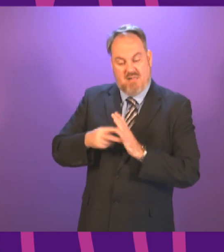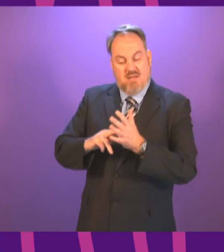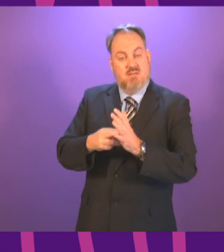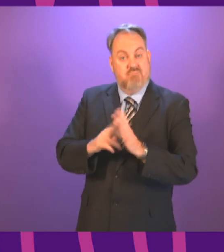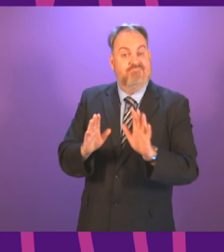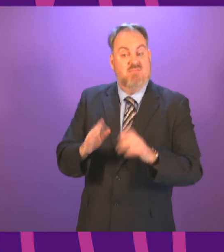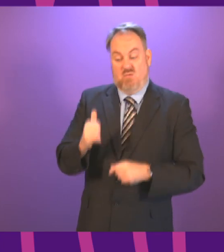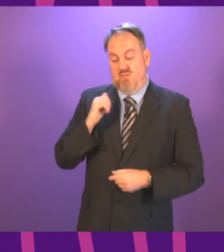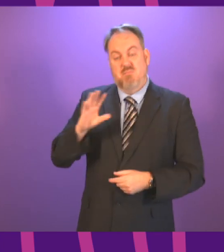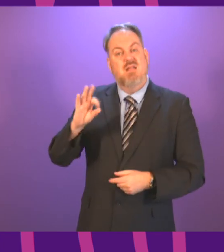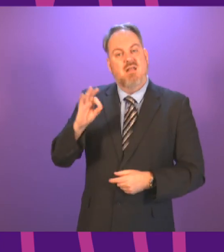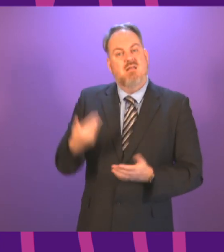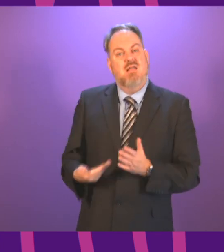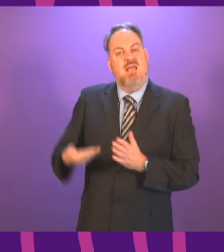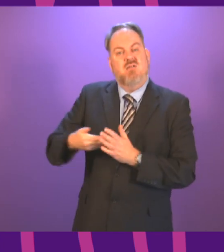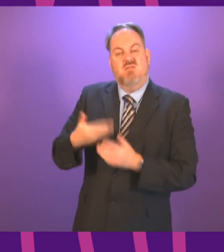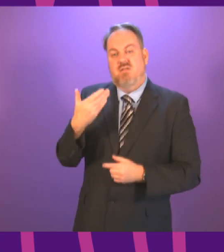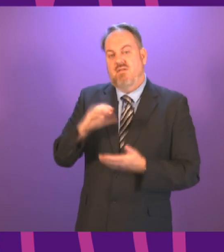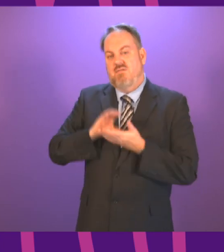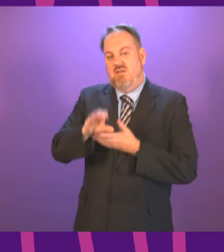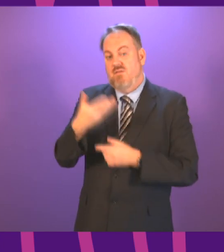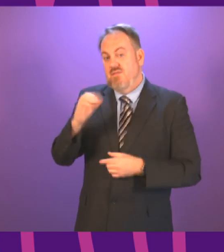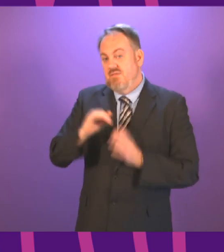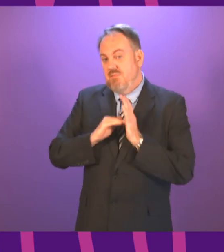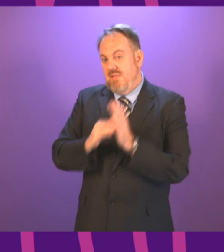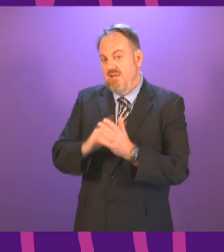On Monday, the Cabinet Secretary for Health and Sport announced funding of £15 million